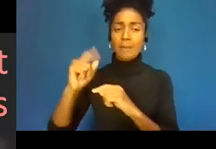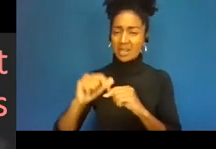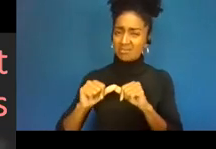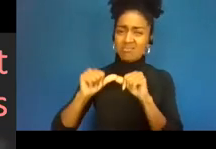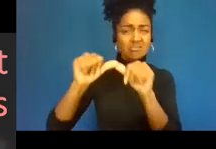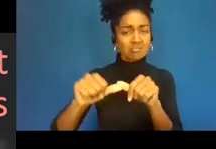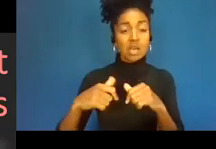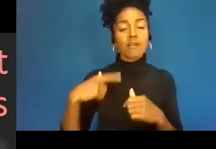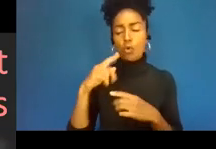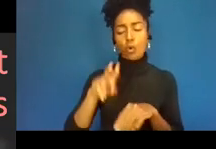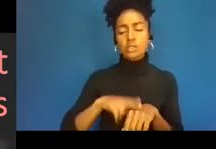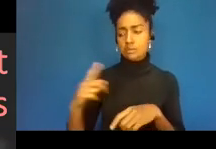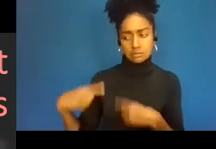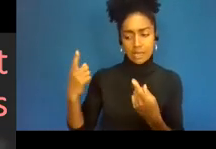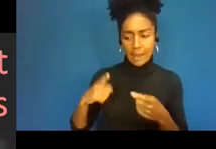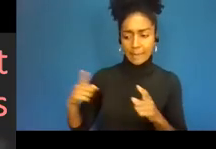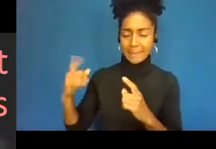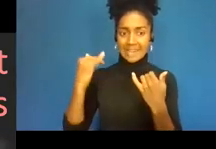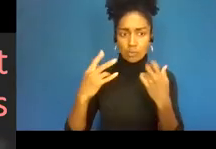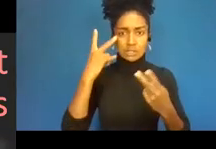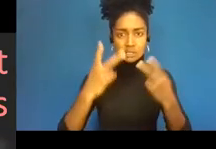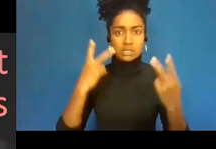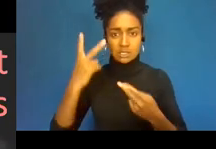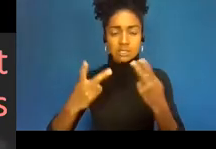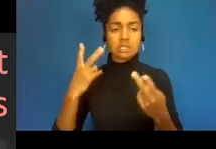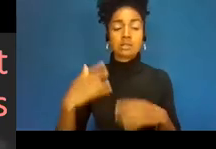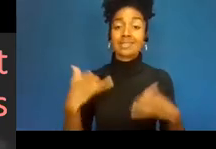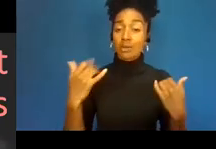And we're seeing a series of incidents in which Black people in particular